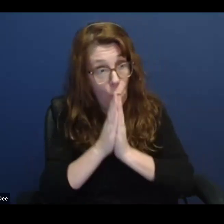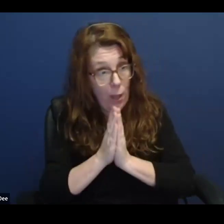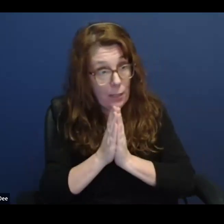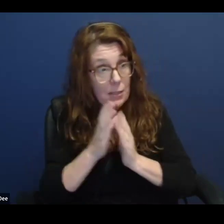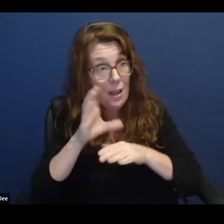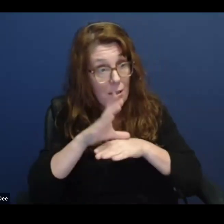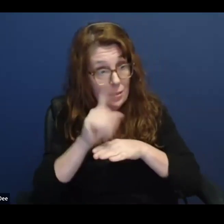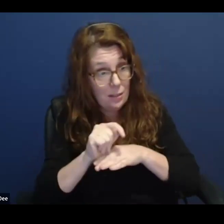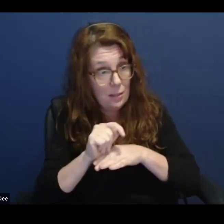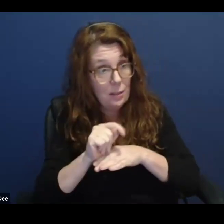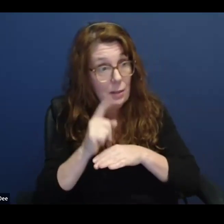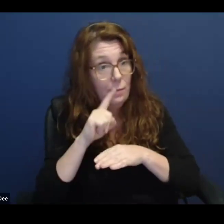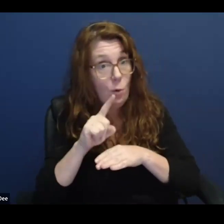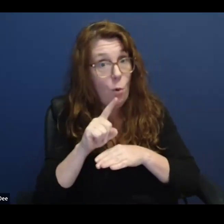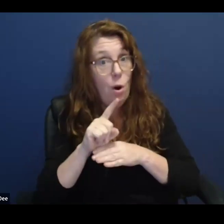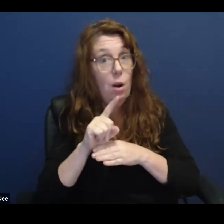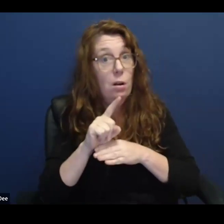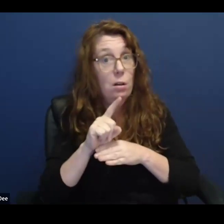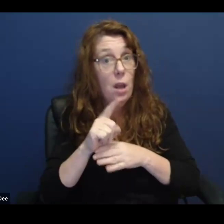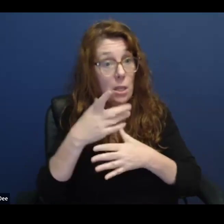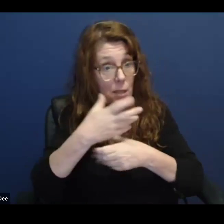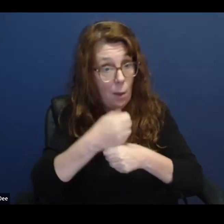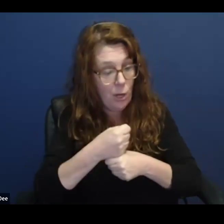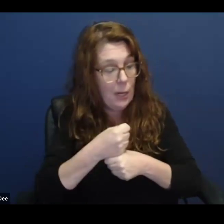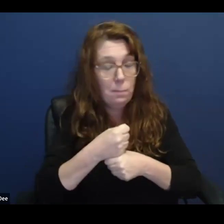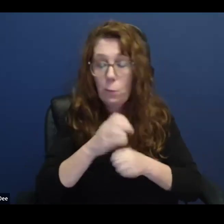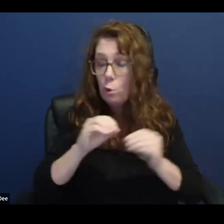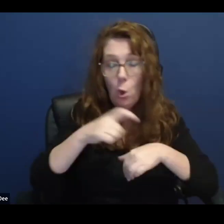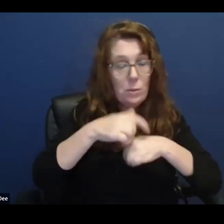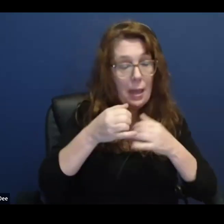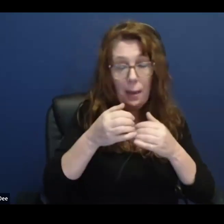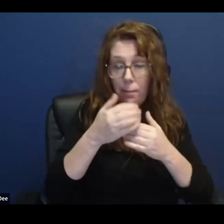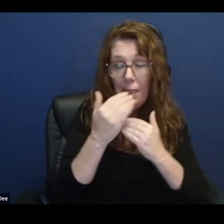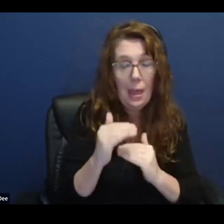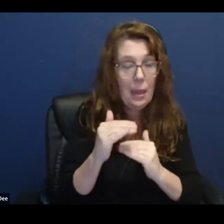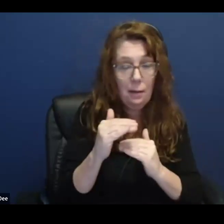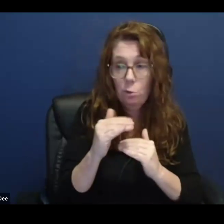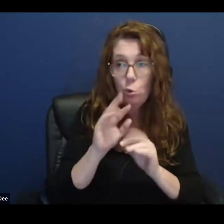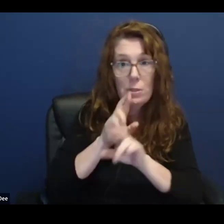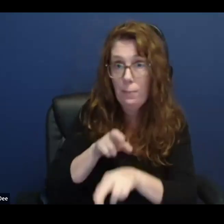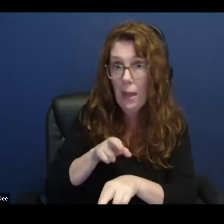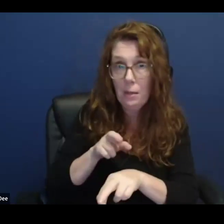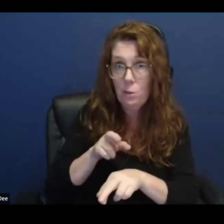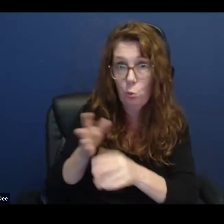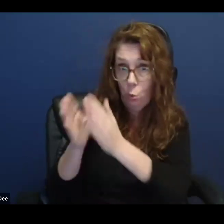there is no timeline for the museum to respond to that request to consult. There is a timeline